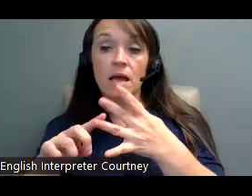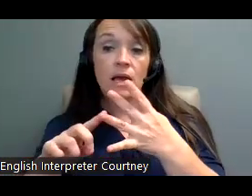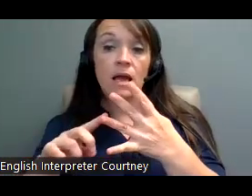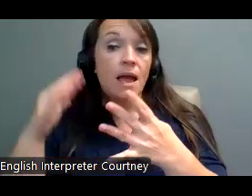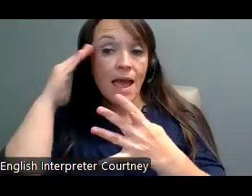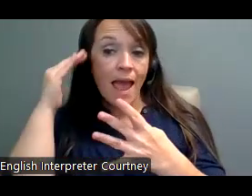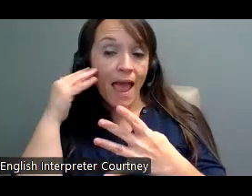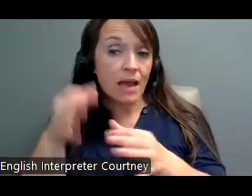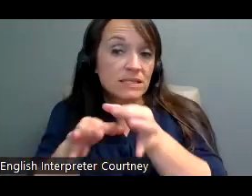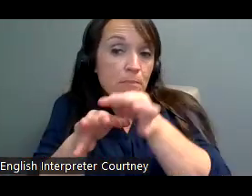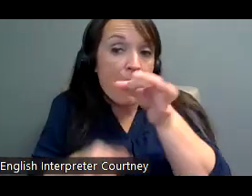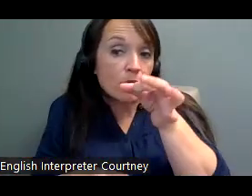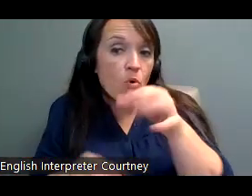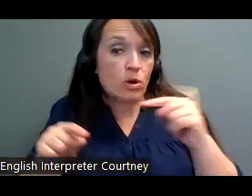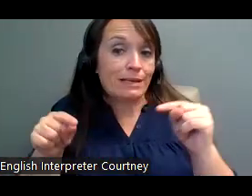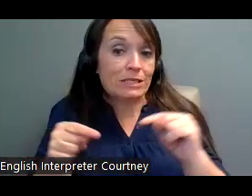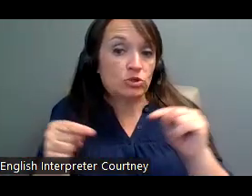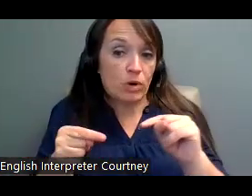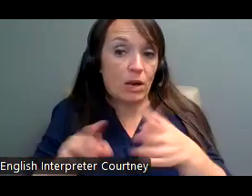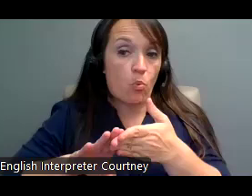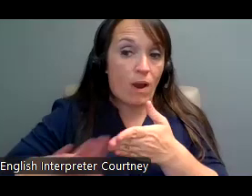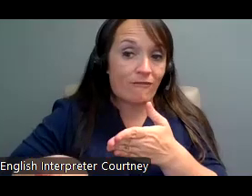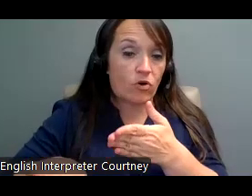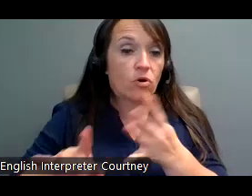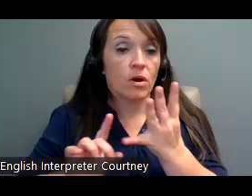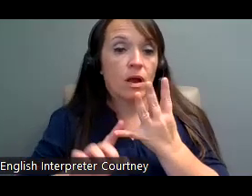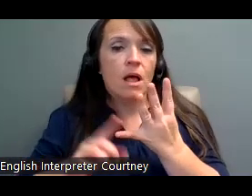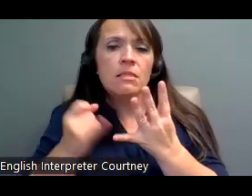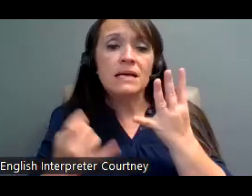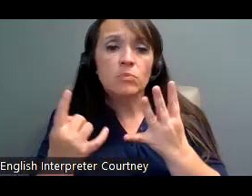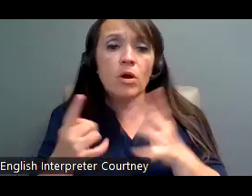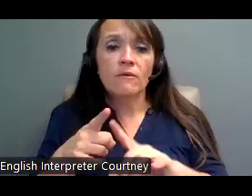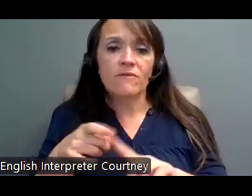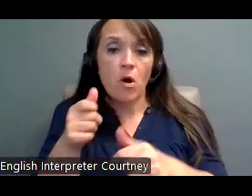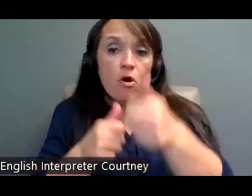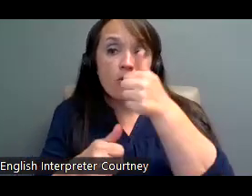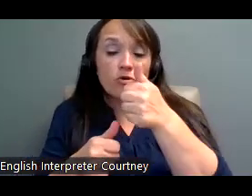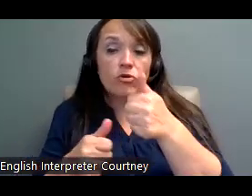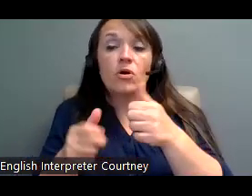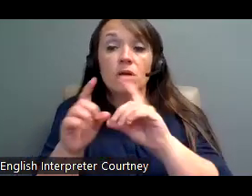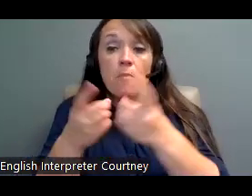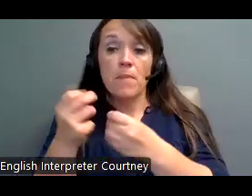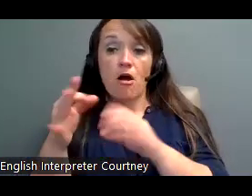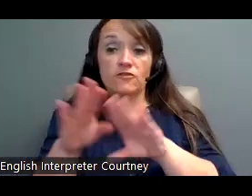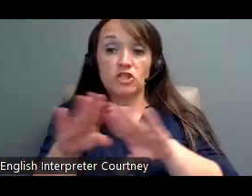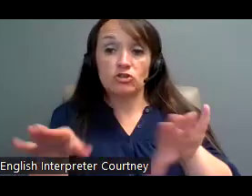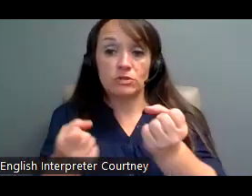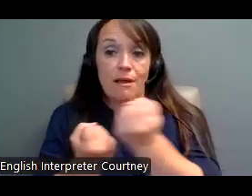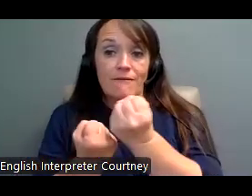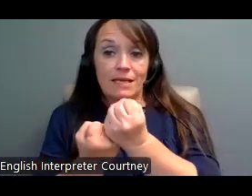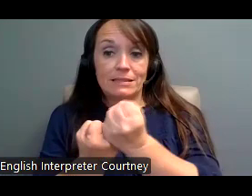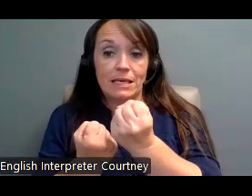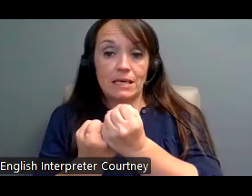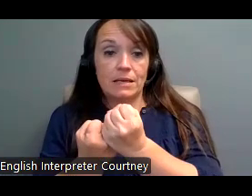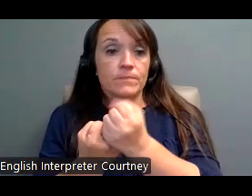and last one is the Department of Children's Advocacy. Next slide.